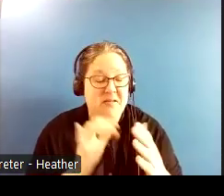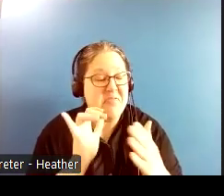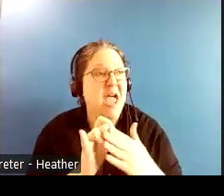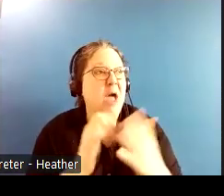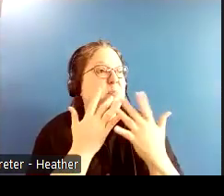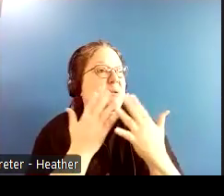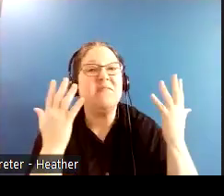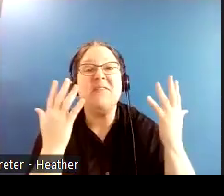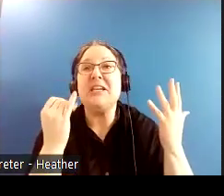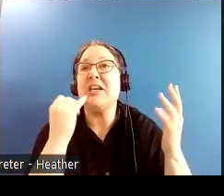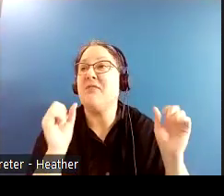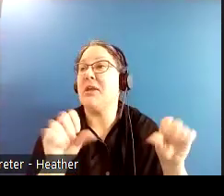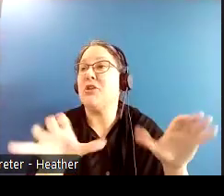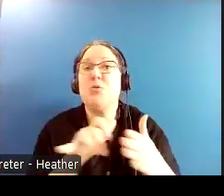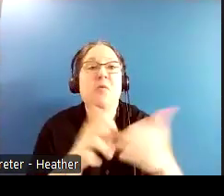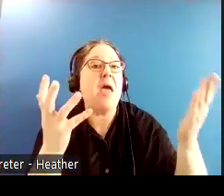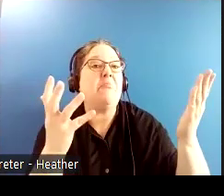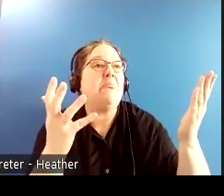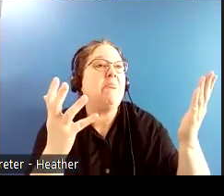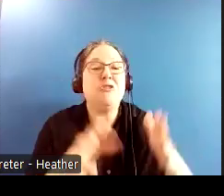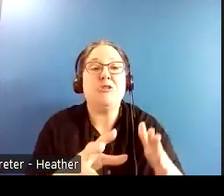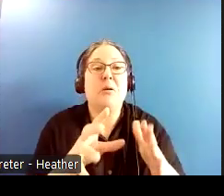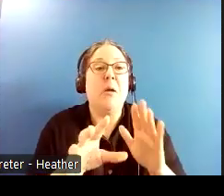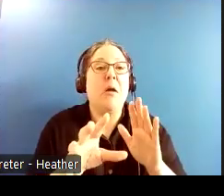you could do that. You could choose whichever whichever sort of like value for a treatment